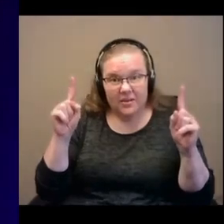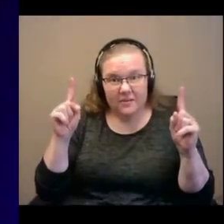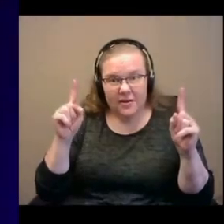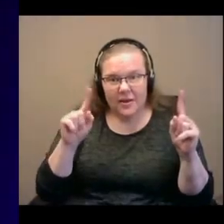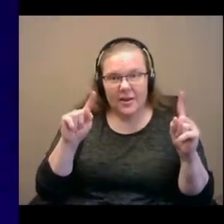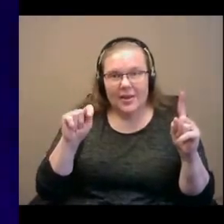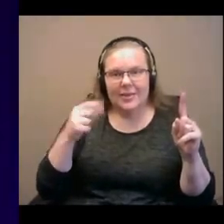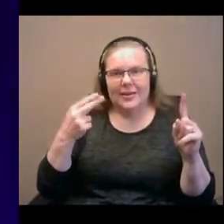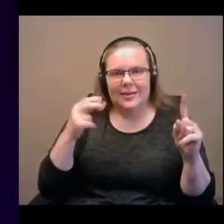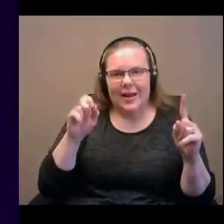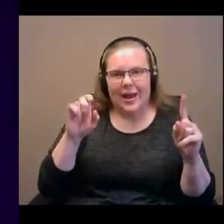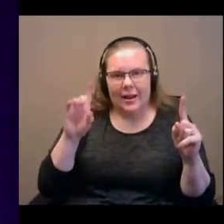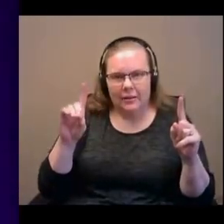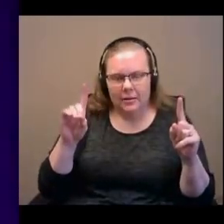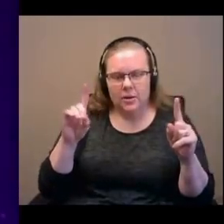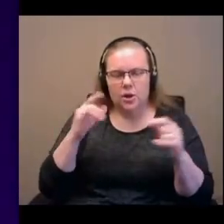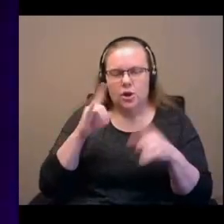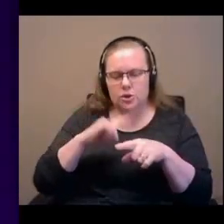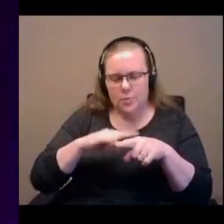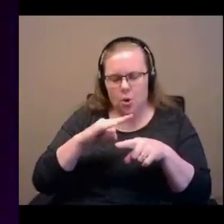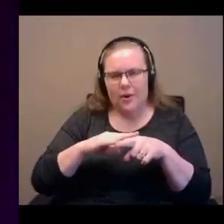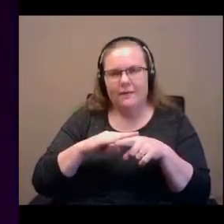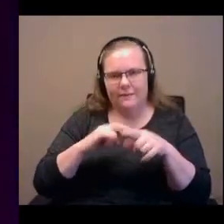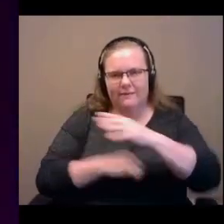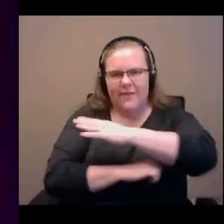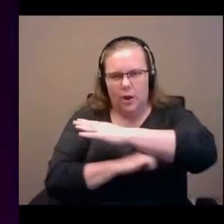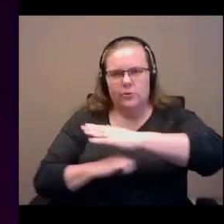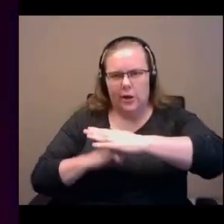the organization behind this, realized they had a problem, which is that if we just keep telling